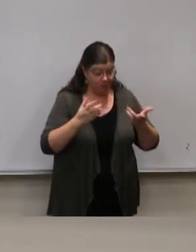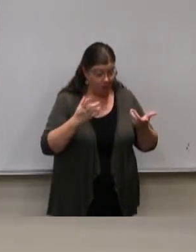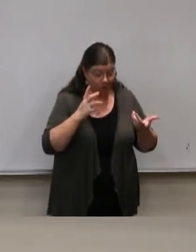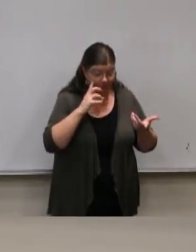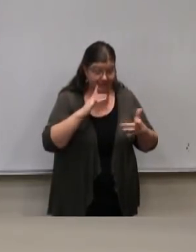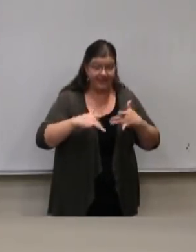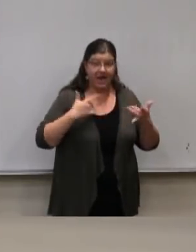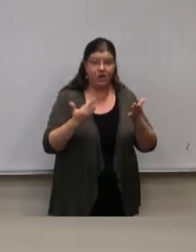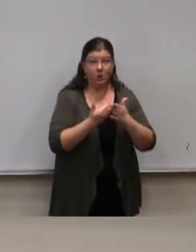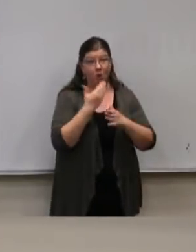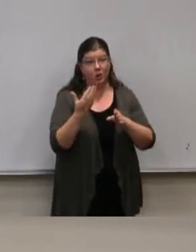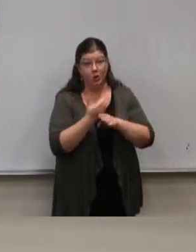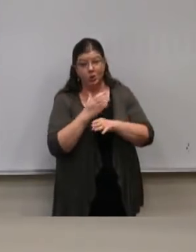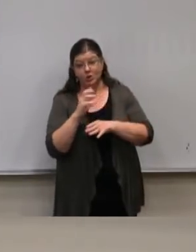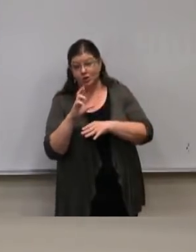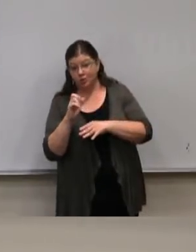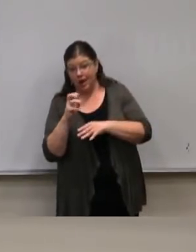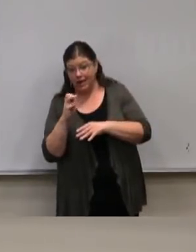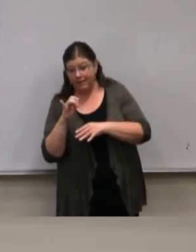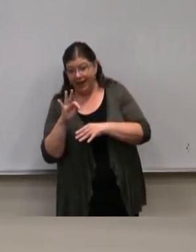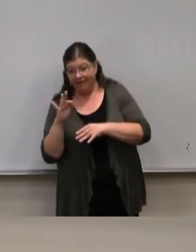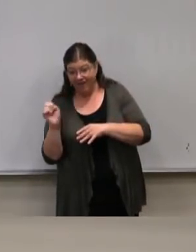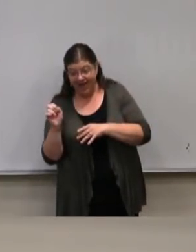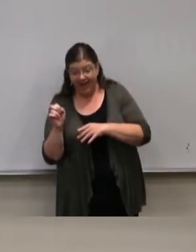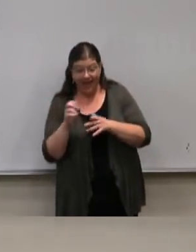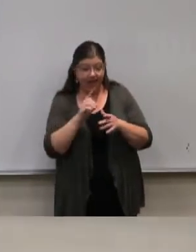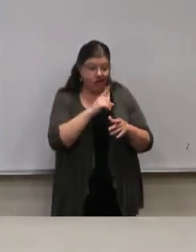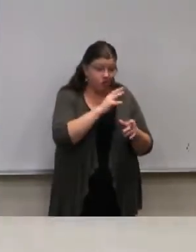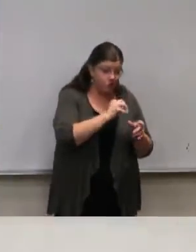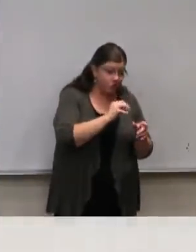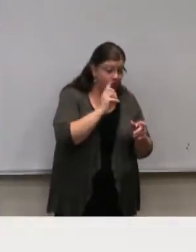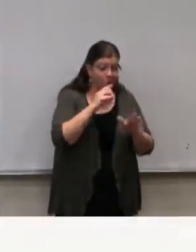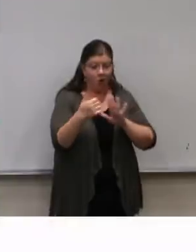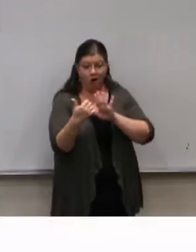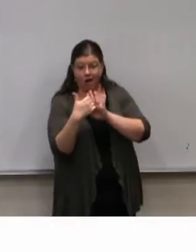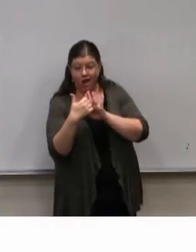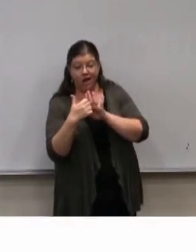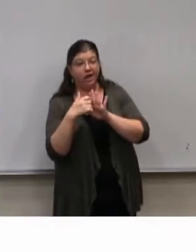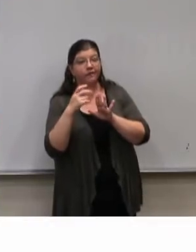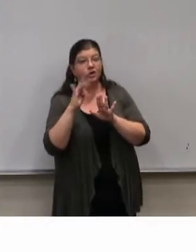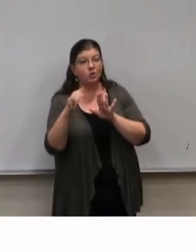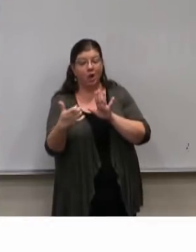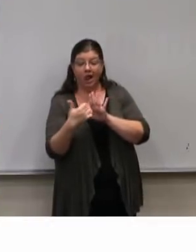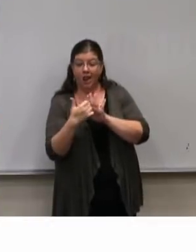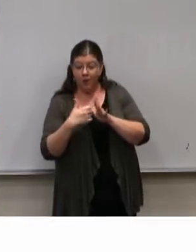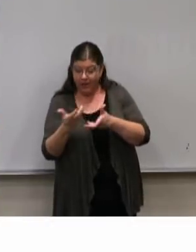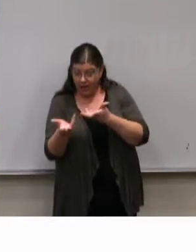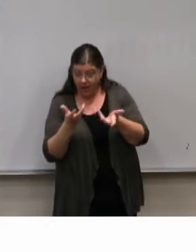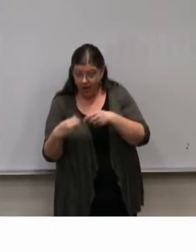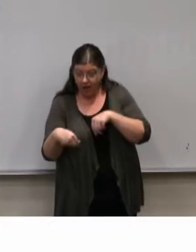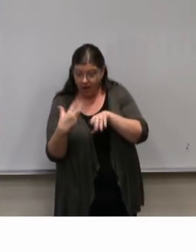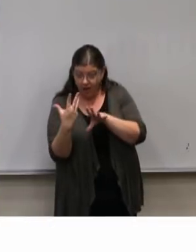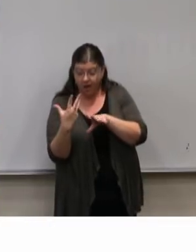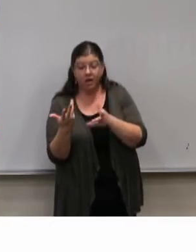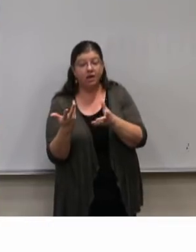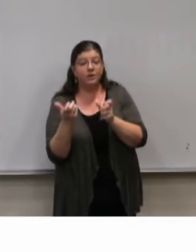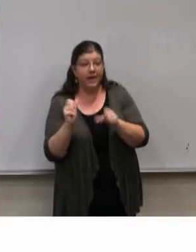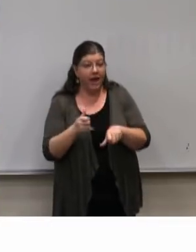We can use Cranium Cafe and the students can virtually knock on our door and we can chat with them, and we can video with them, we can call them on the phone.